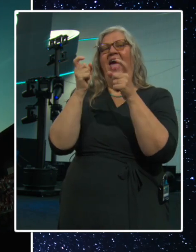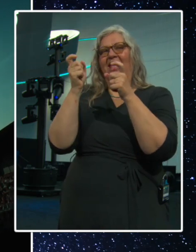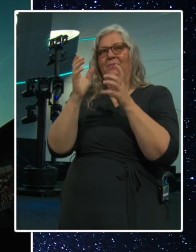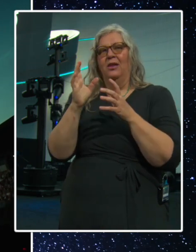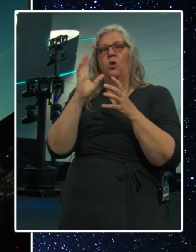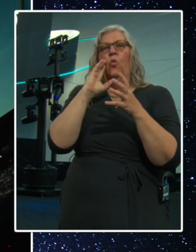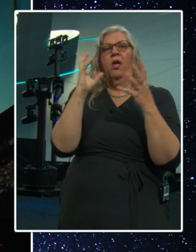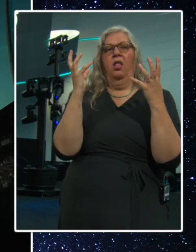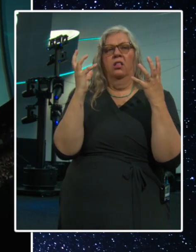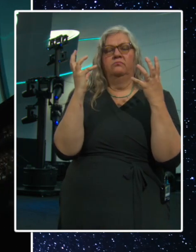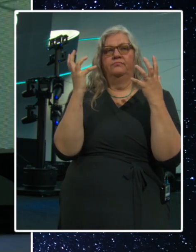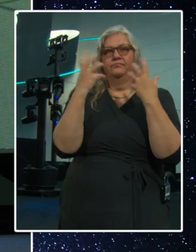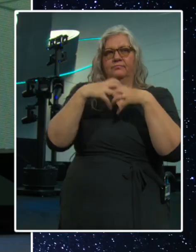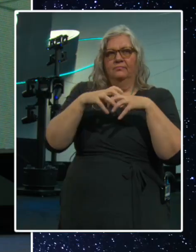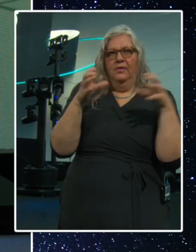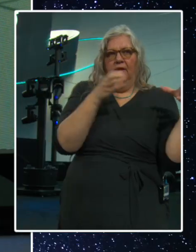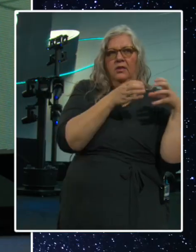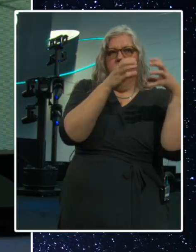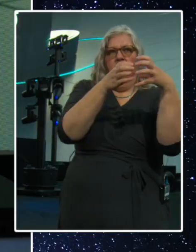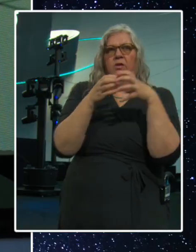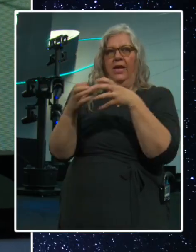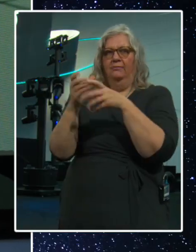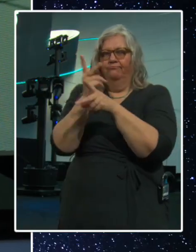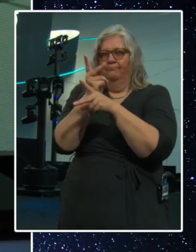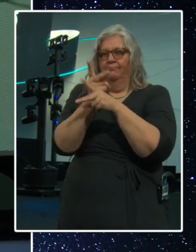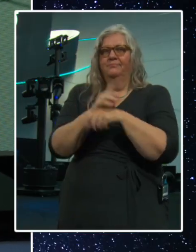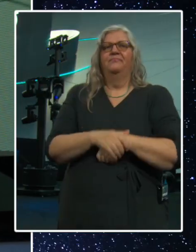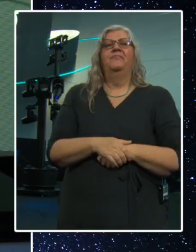HPE is building this vision as we add more AI agents